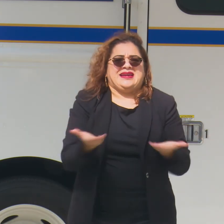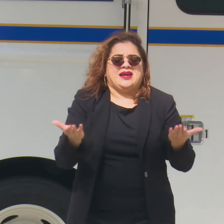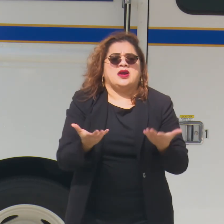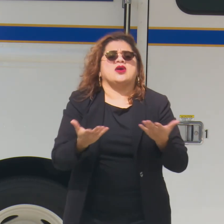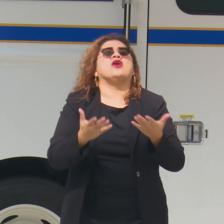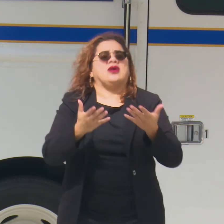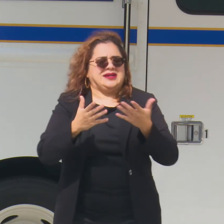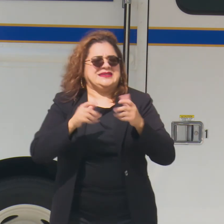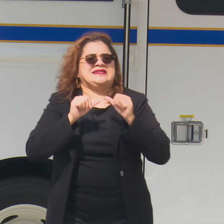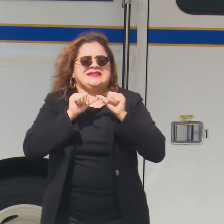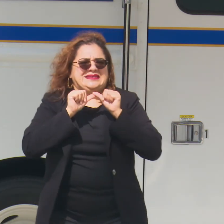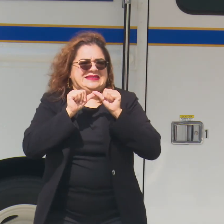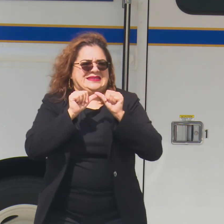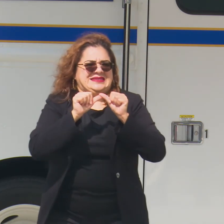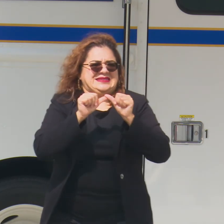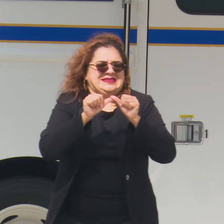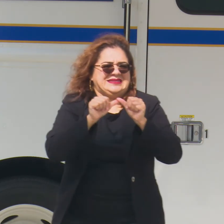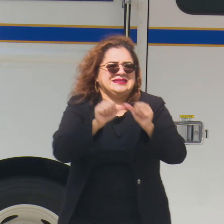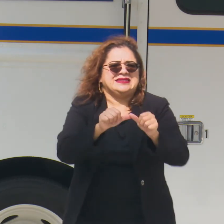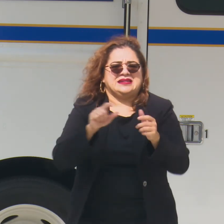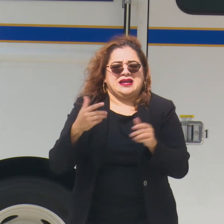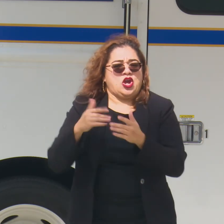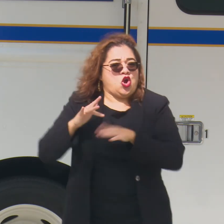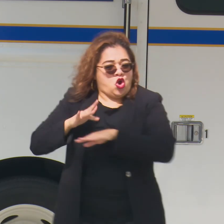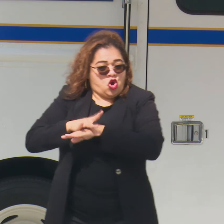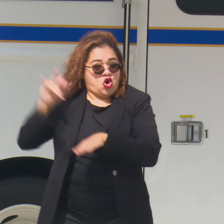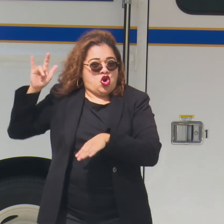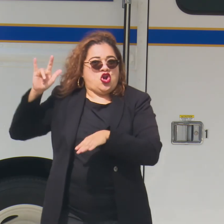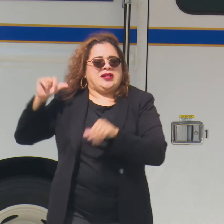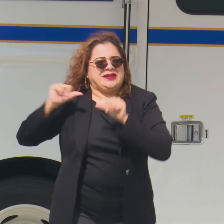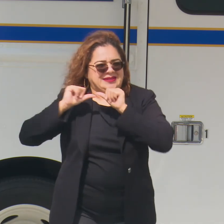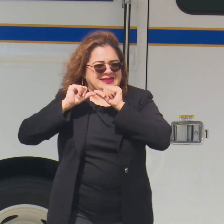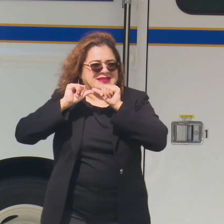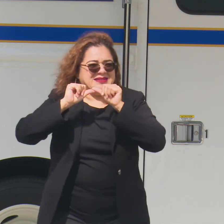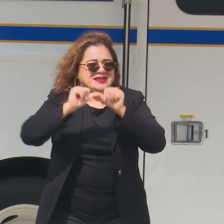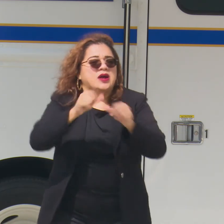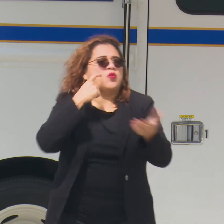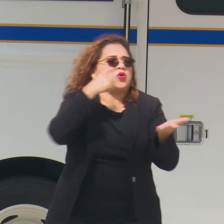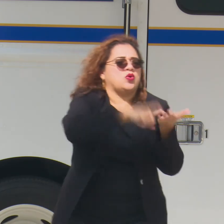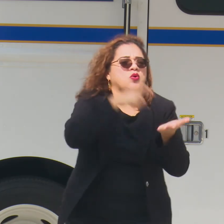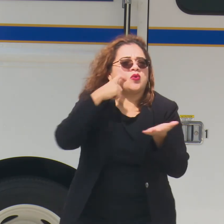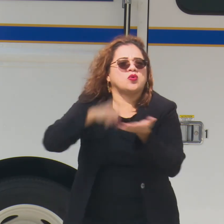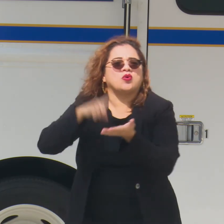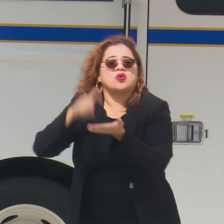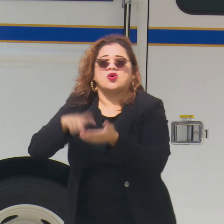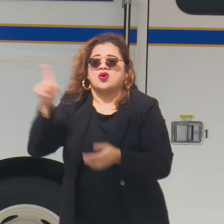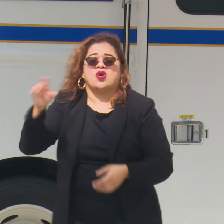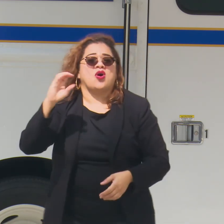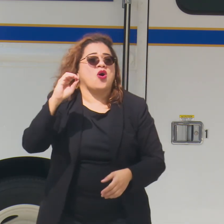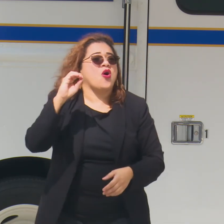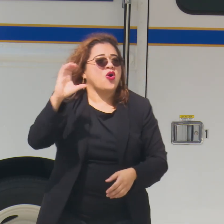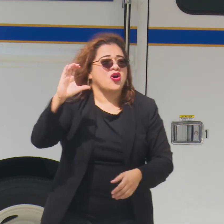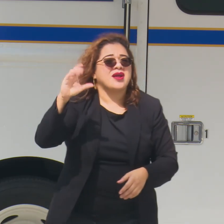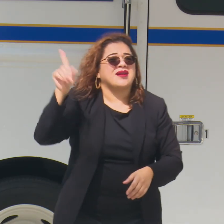So I'm thankful that Long Beach got on top of it because we do know that friends in Orange County as well. We had quest diagnostics that many of them were